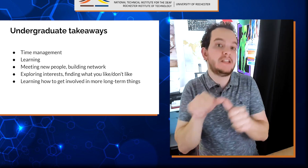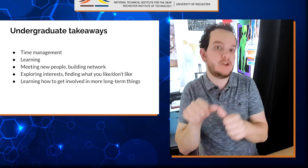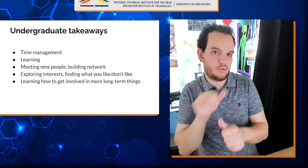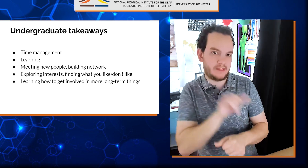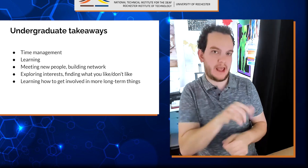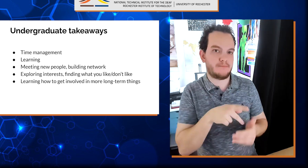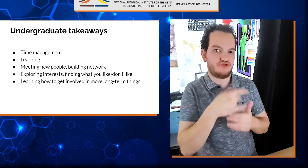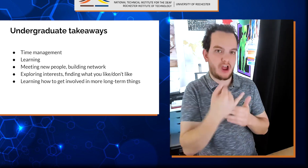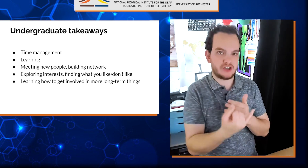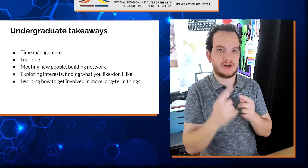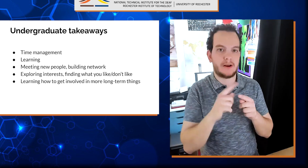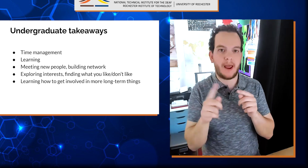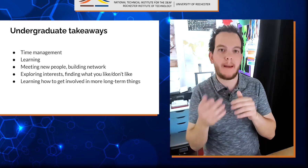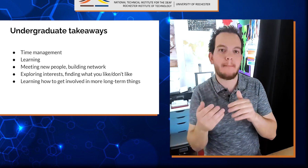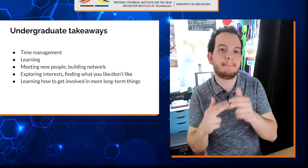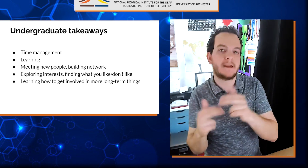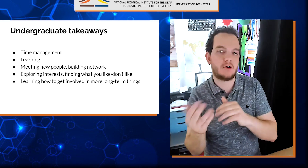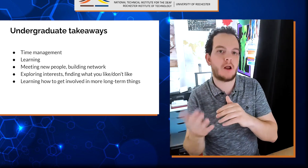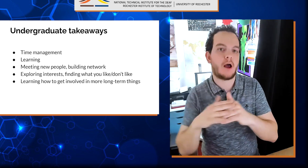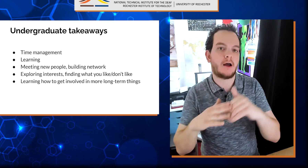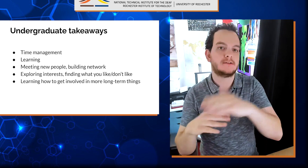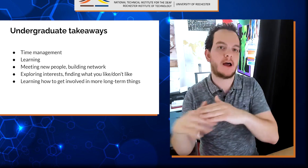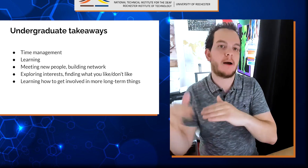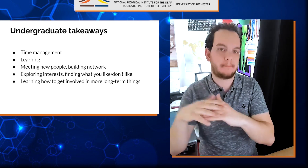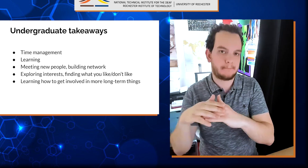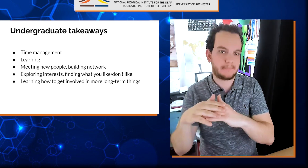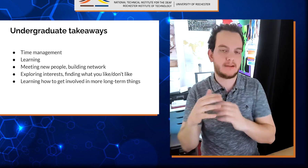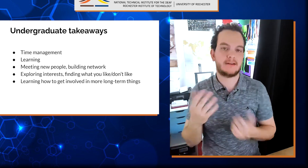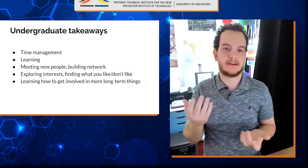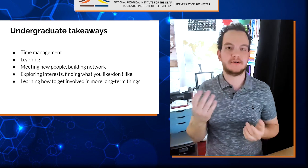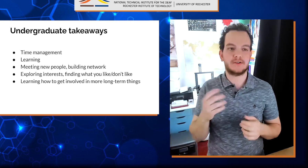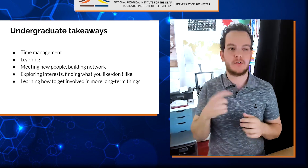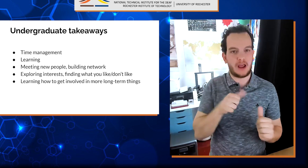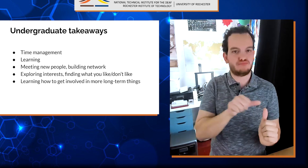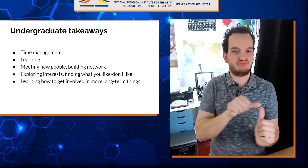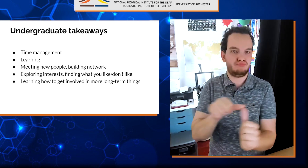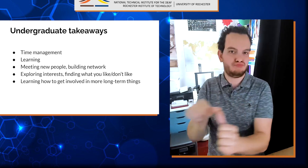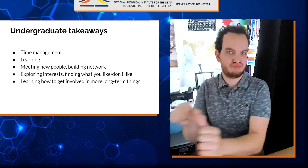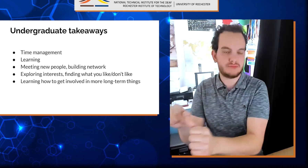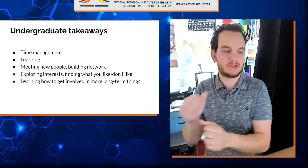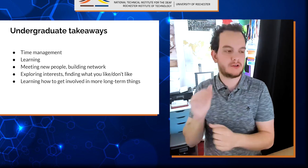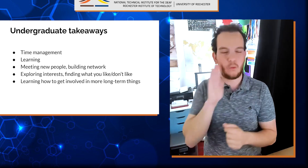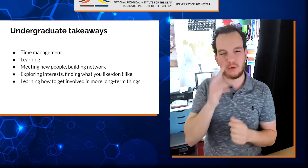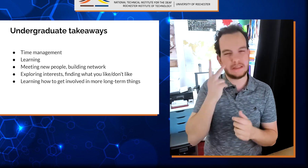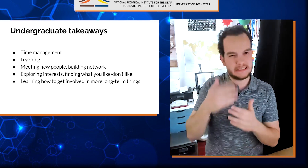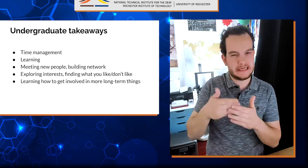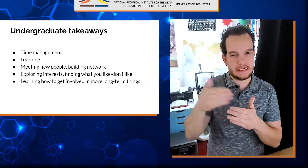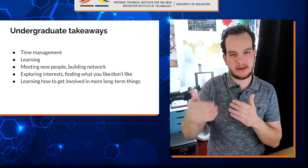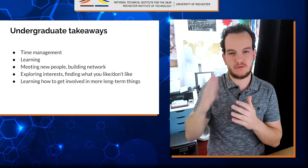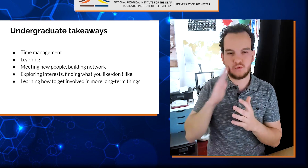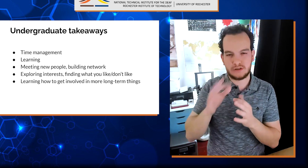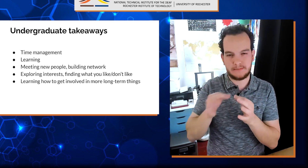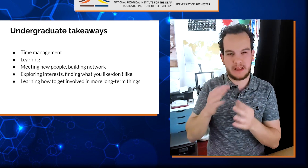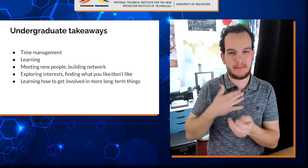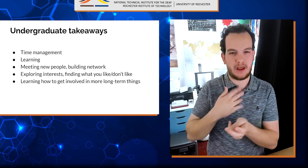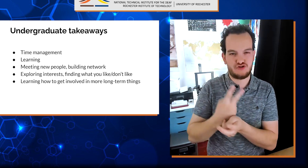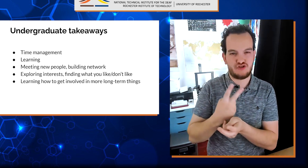I continued that project, but we built on top of it. And I will be explaining a little bit more